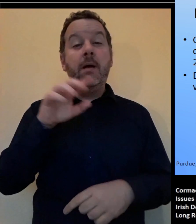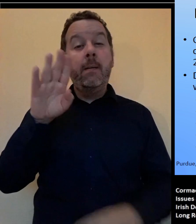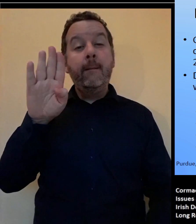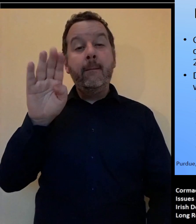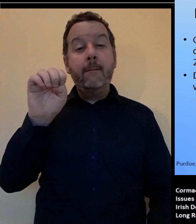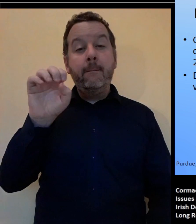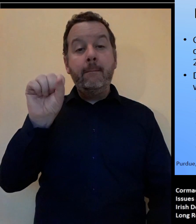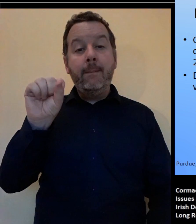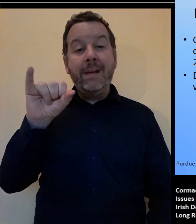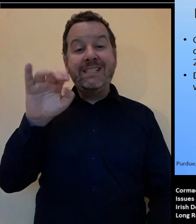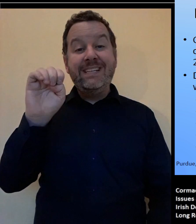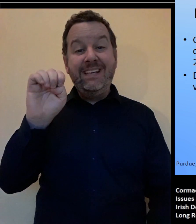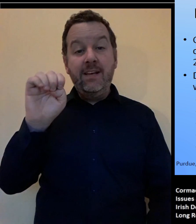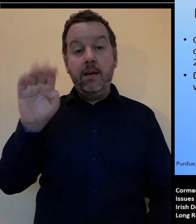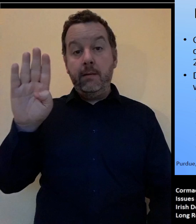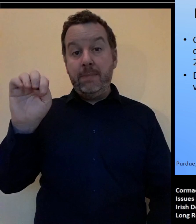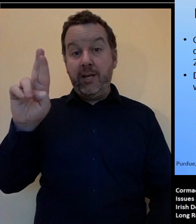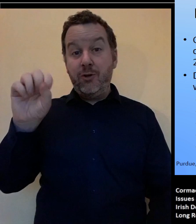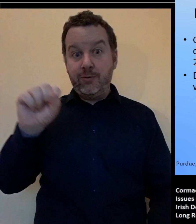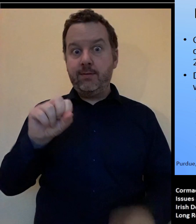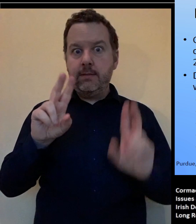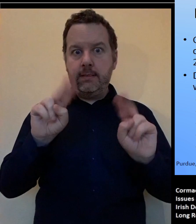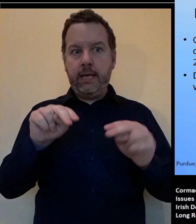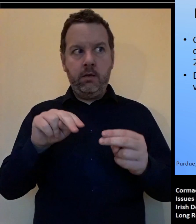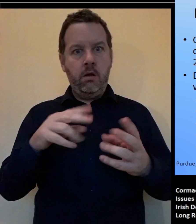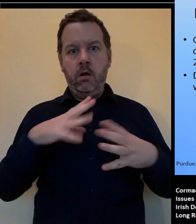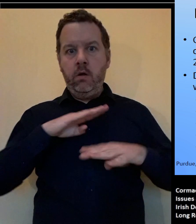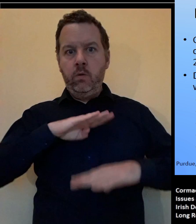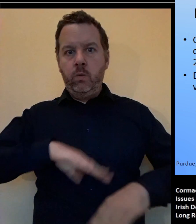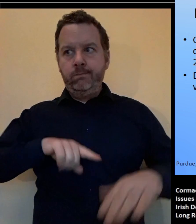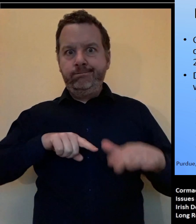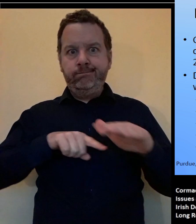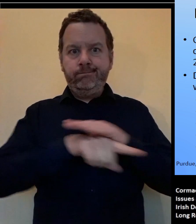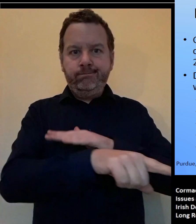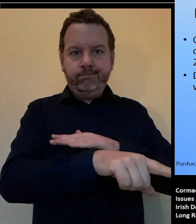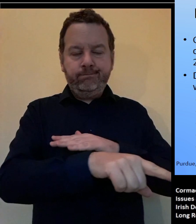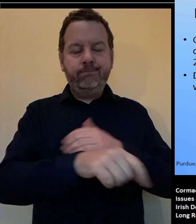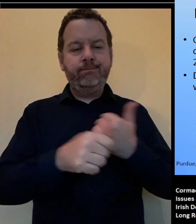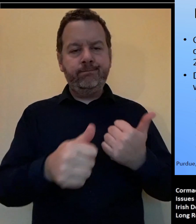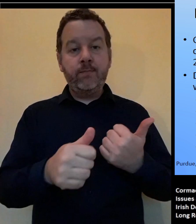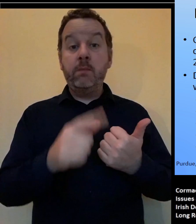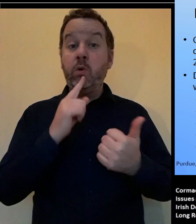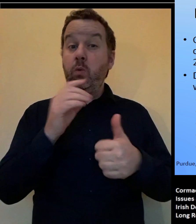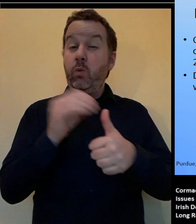As we have seen with Bessie Beers, deaf women could also take advantage of this.